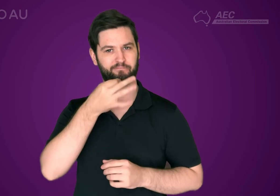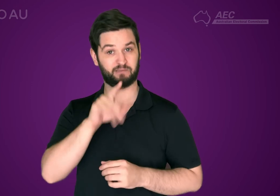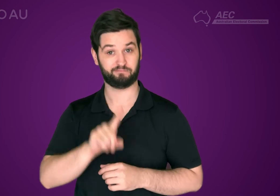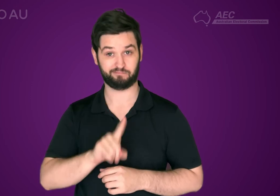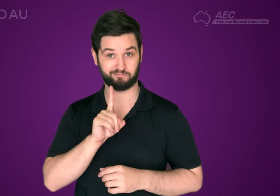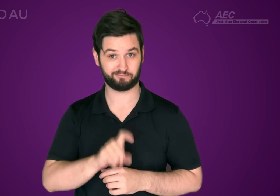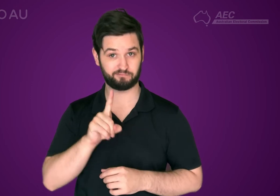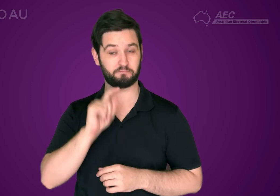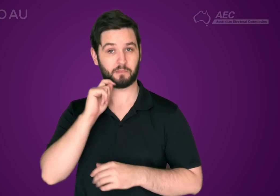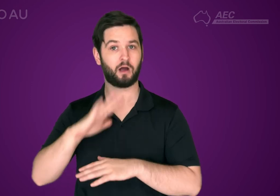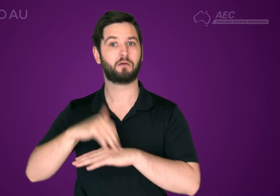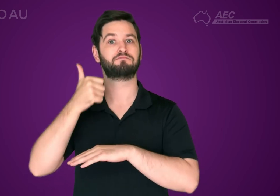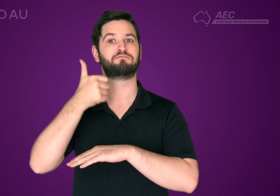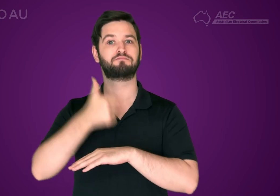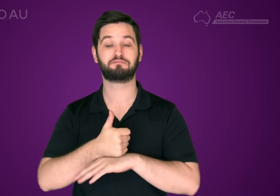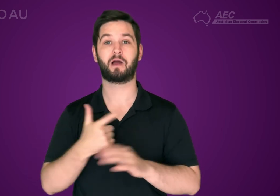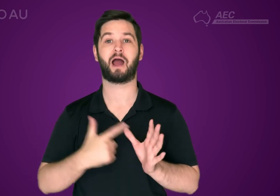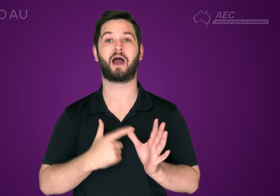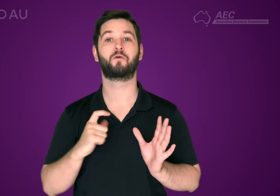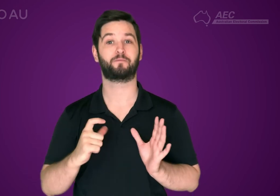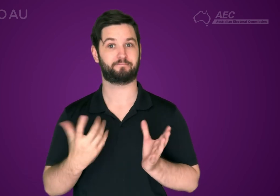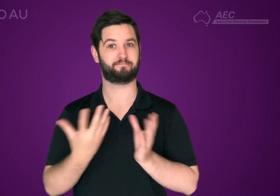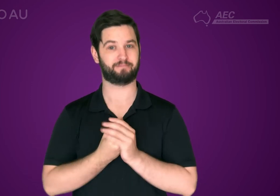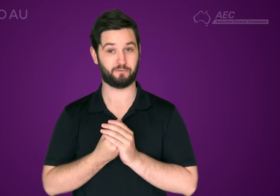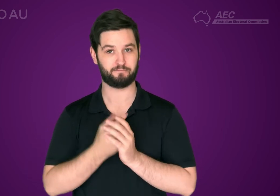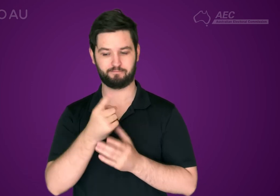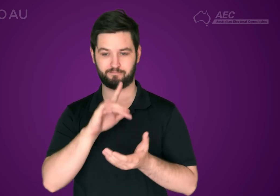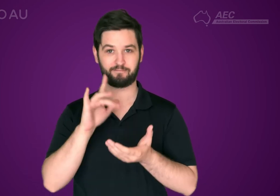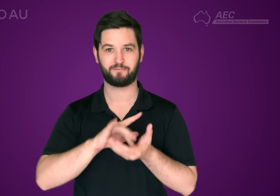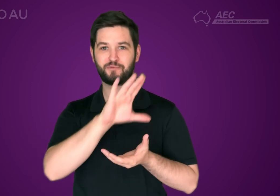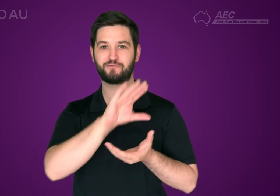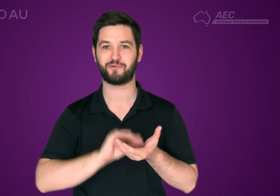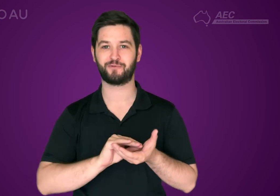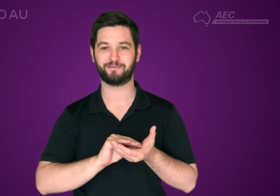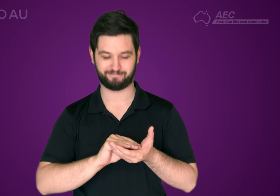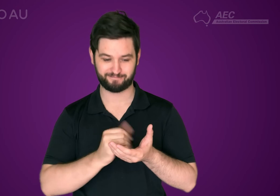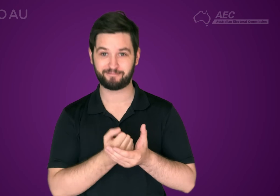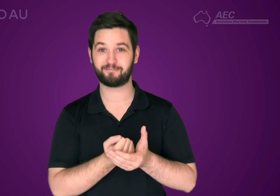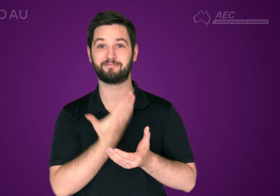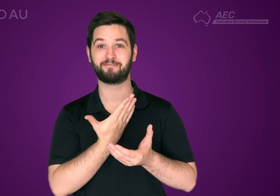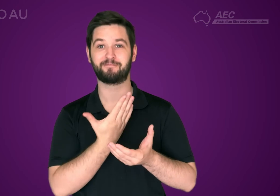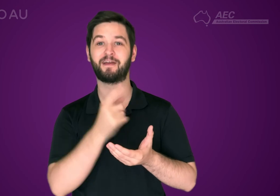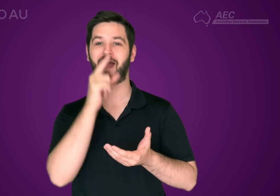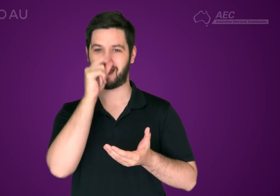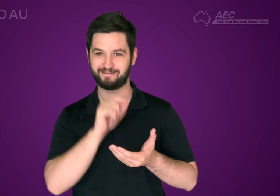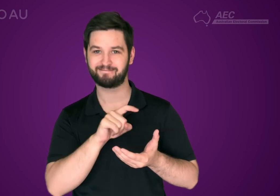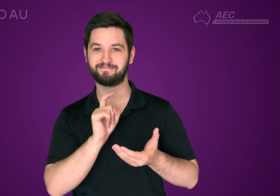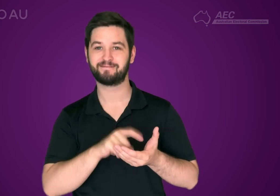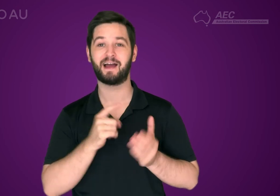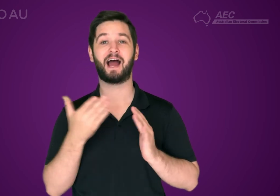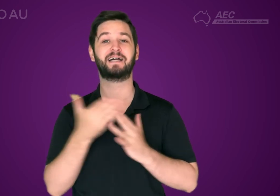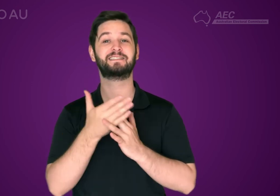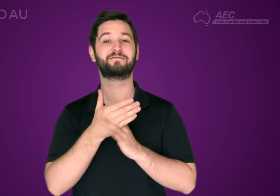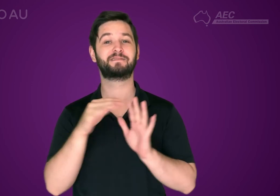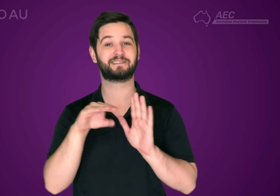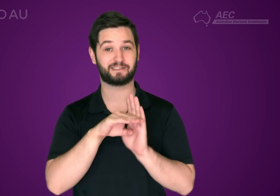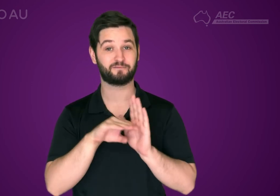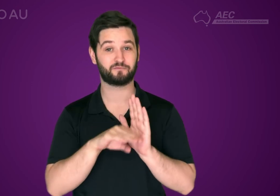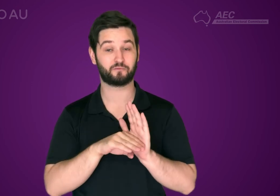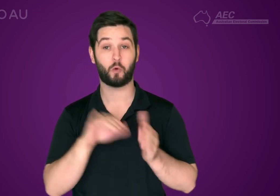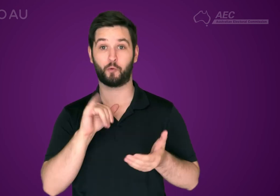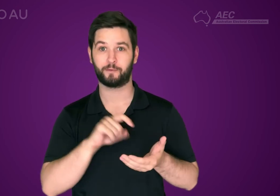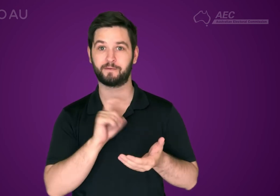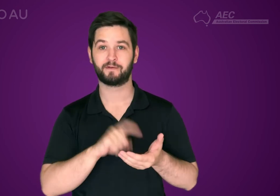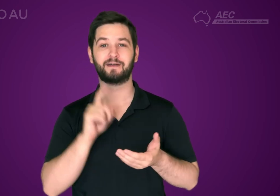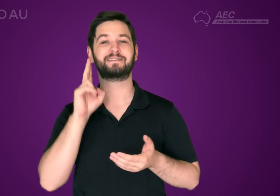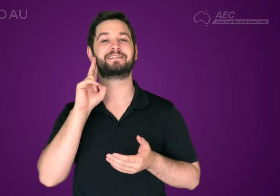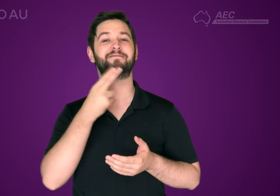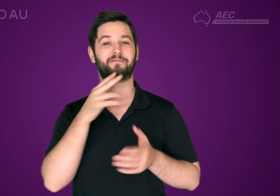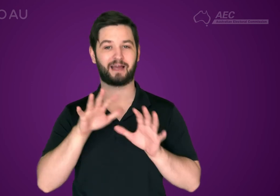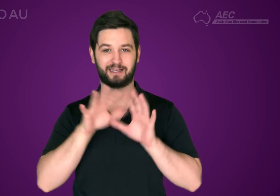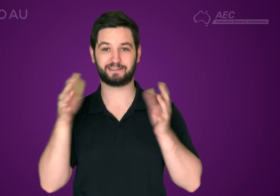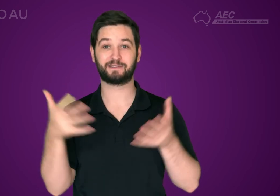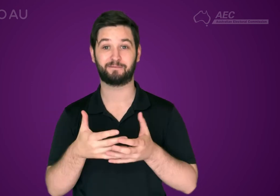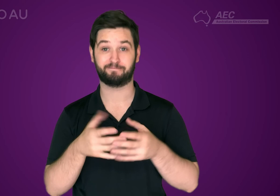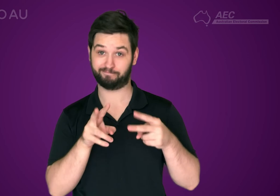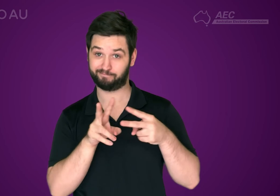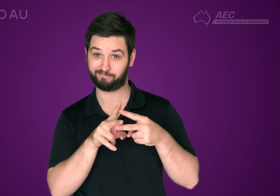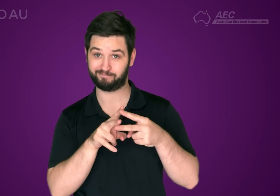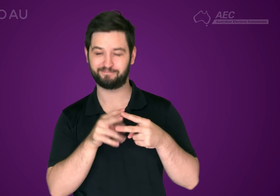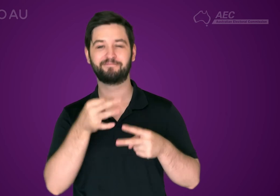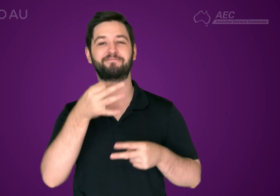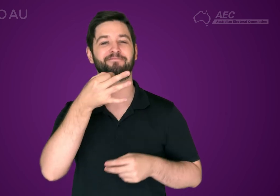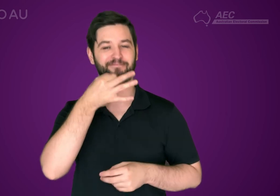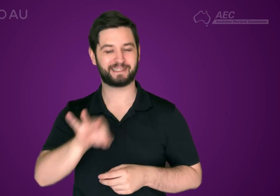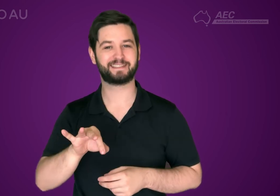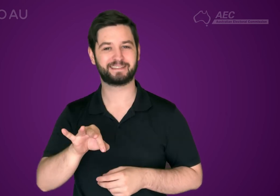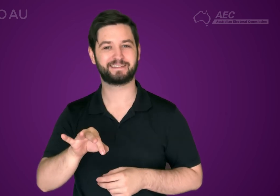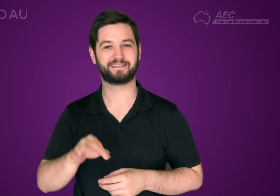and you can use the Accessible Directory and Deaf Ecosystem in our app for free.